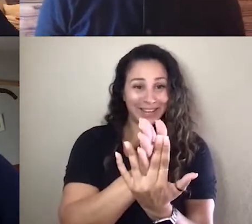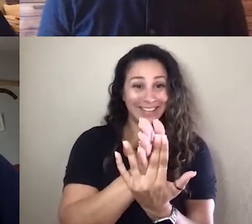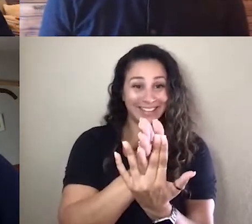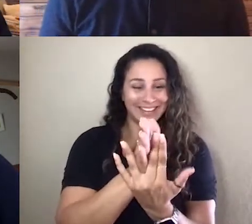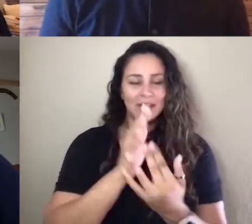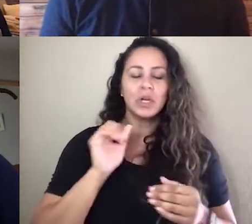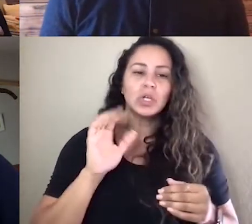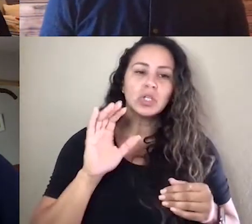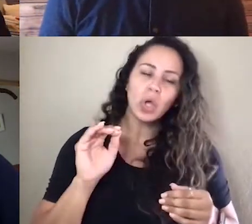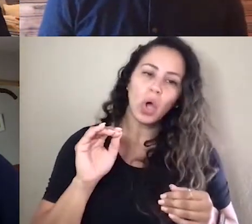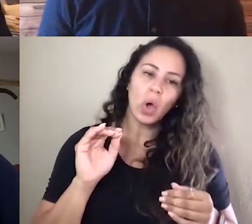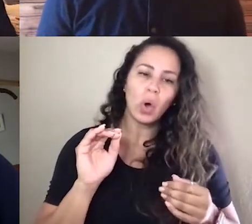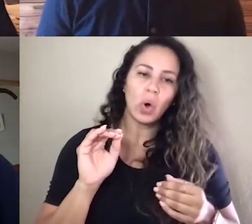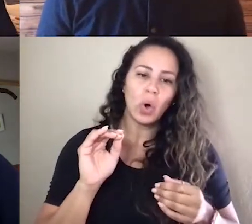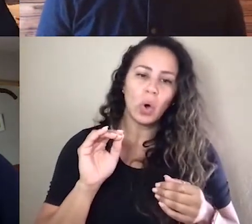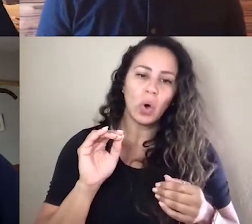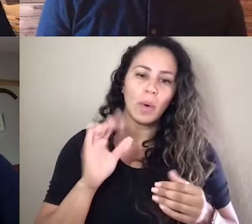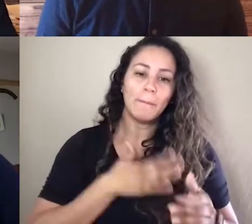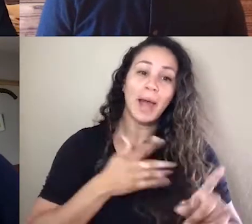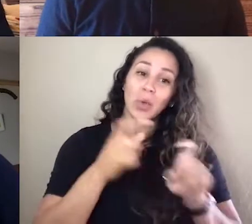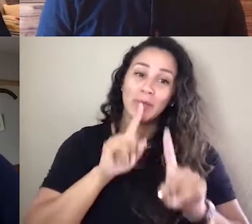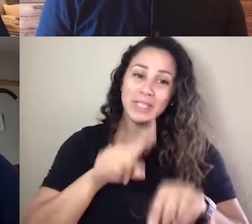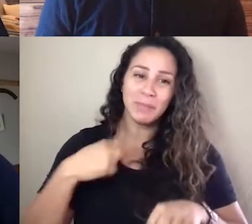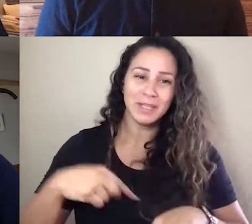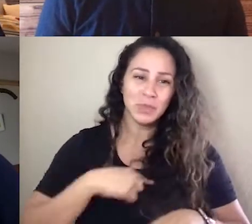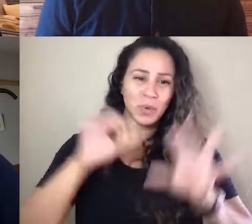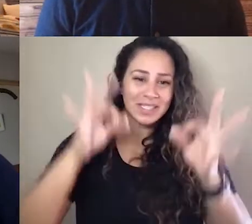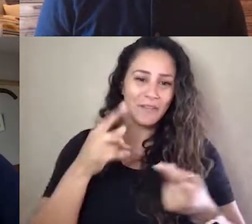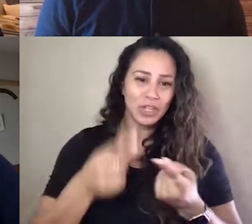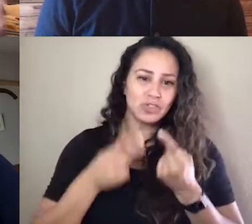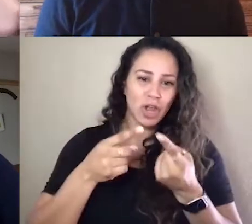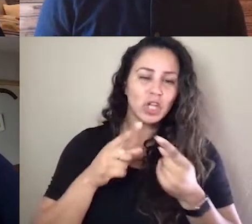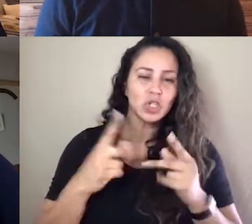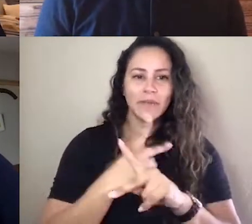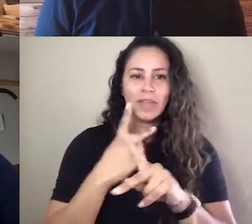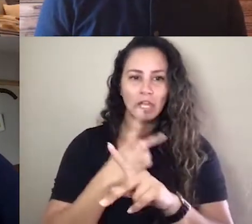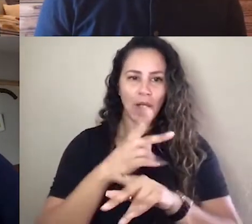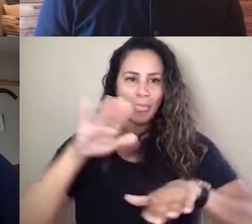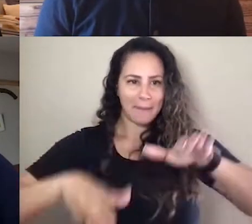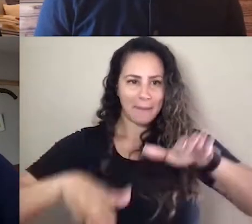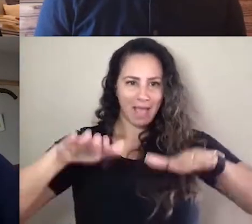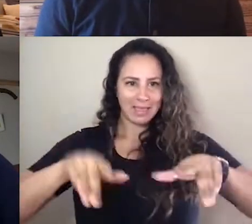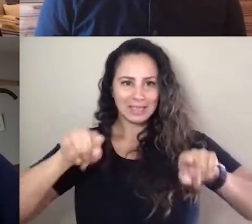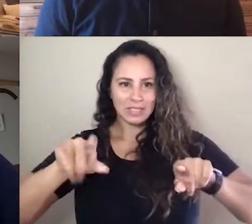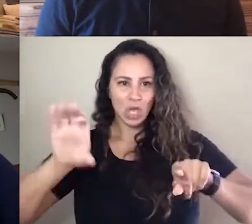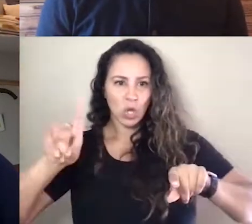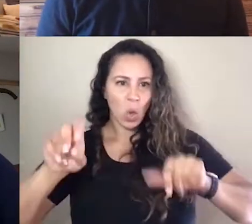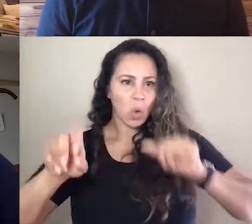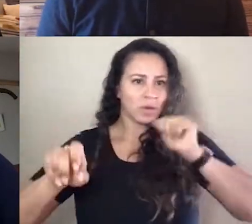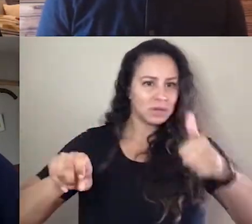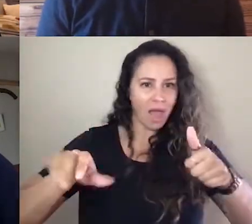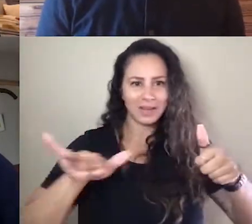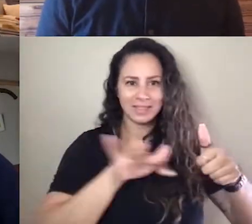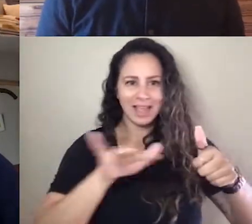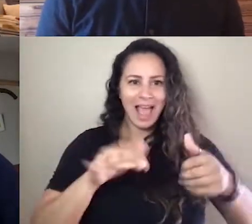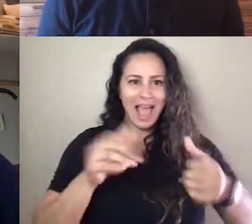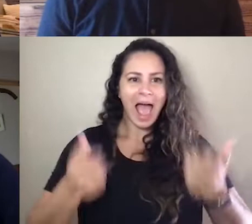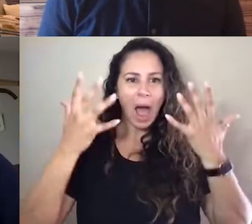MY QUICK RESPONSE THAT WE ARE STRUGGLING TO FIGURE OUT HOW MUCH CODE AND THOSE CAPABILITIES SHOULD WE BE